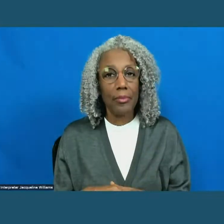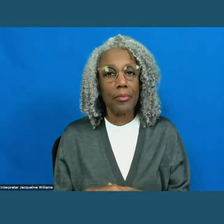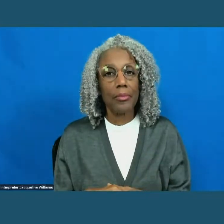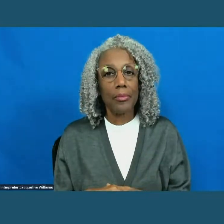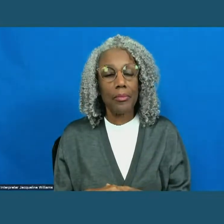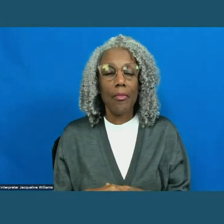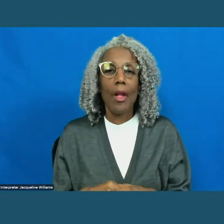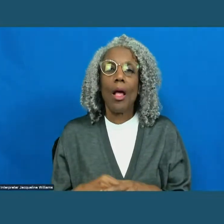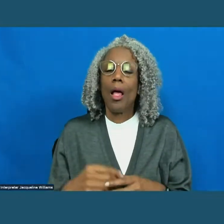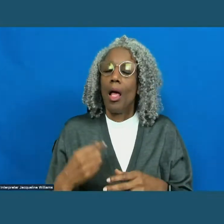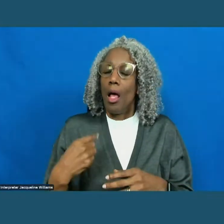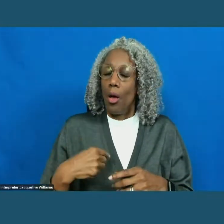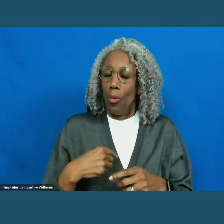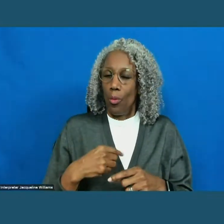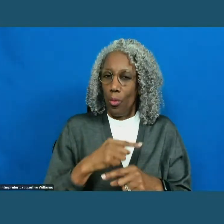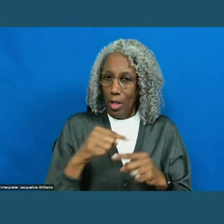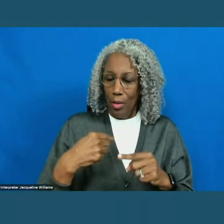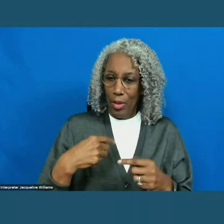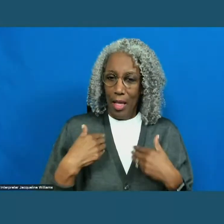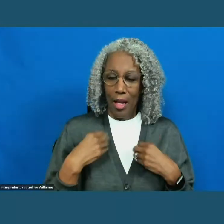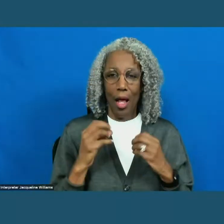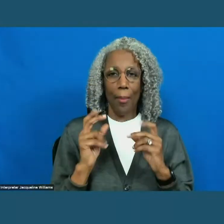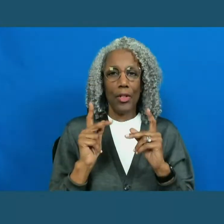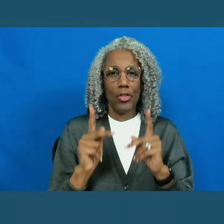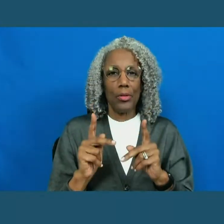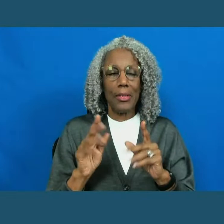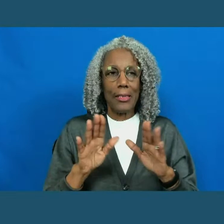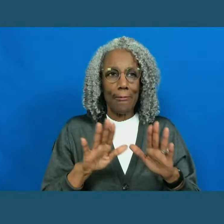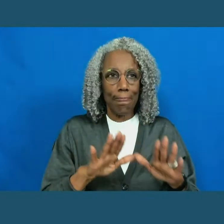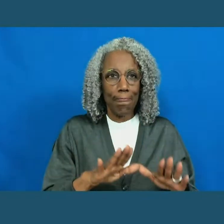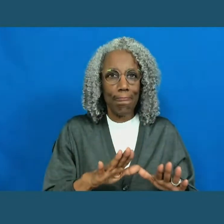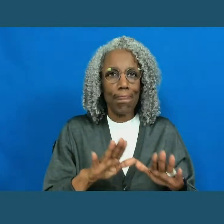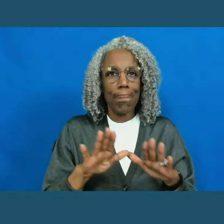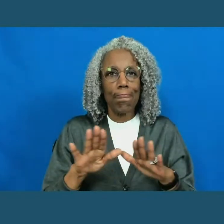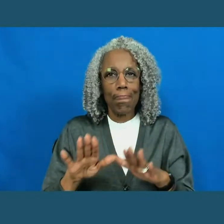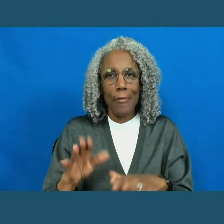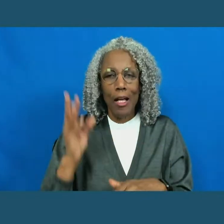After we've had a chance to